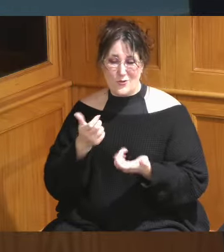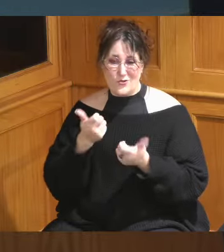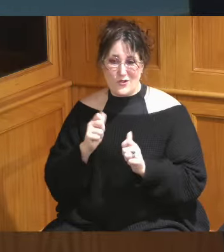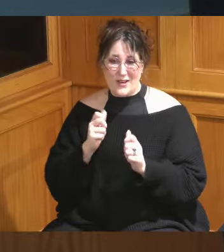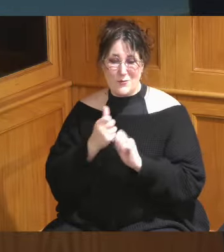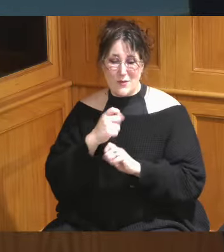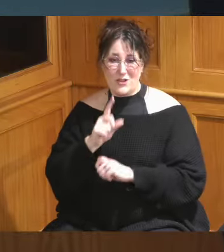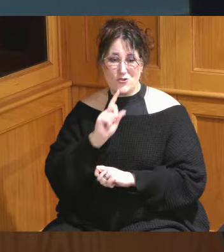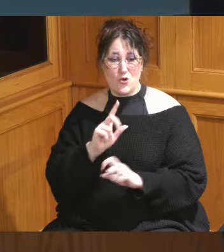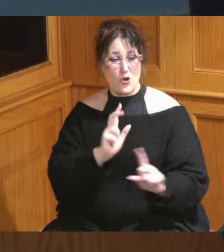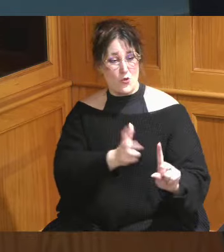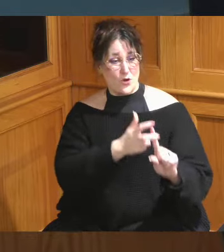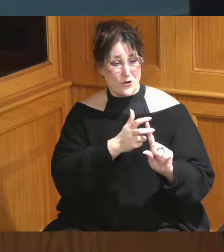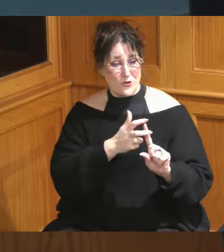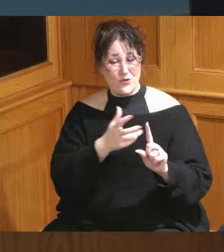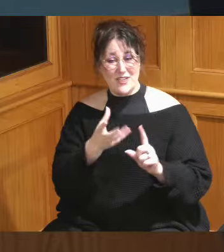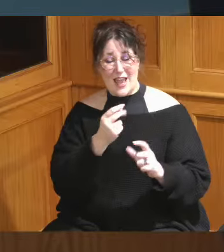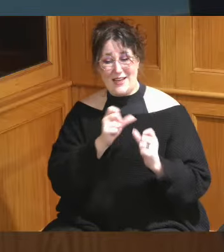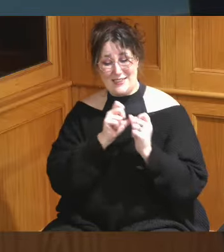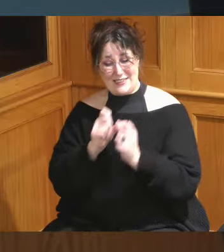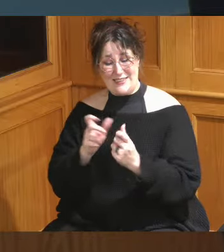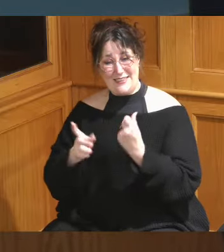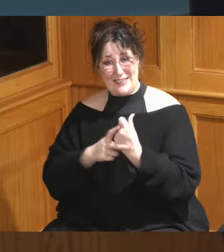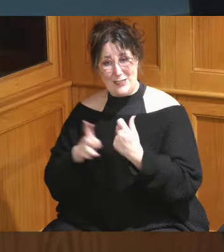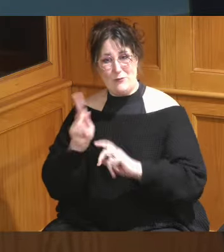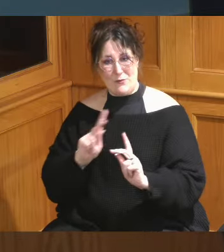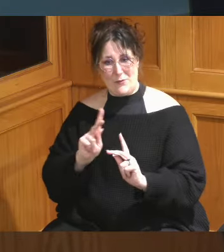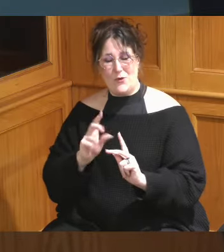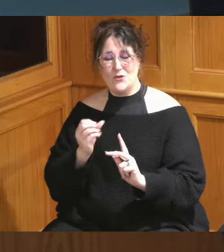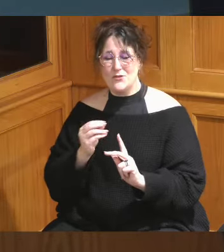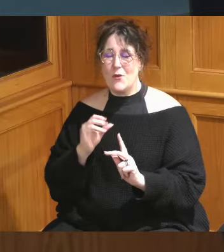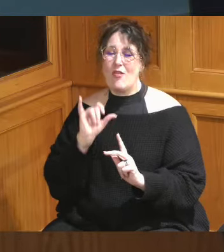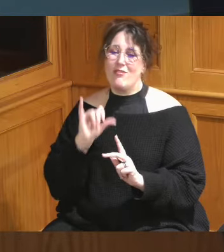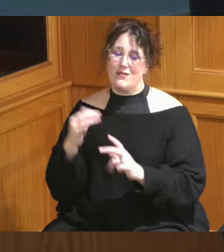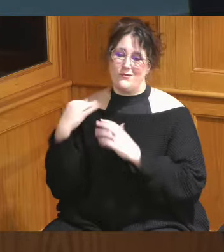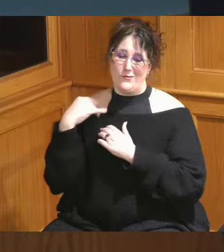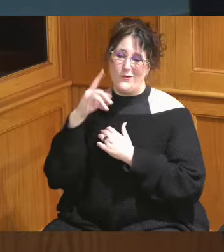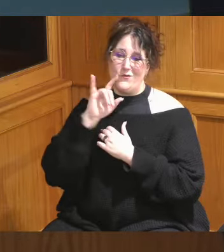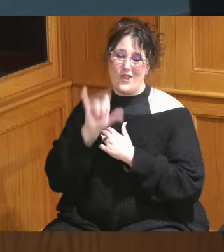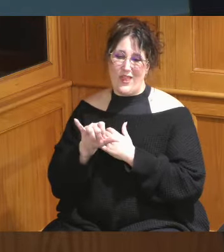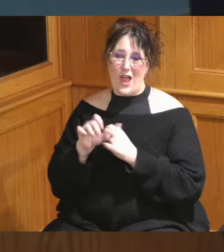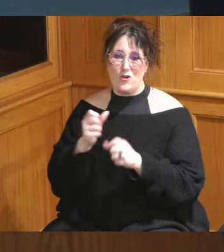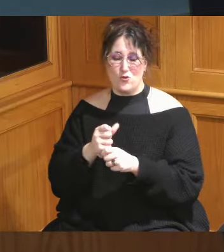retain individuals. And so that is responsible for a lot of that growth. I think that's where